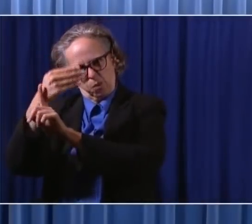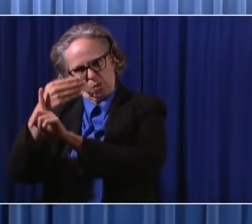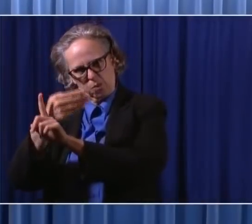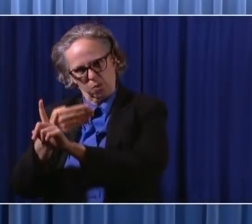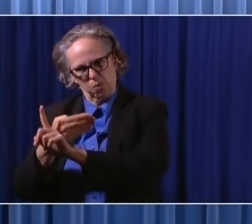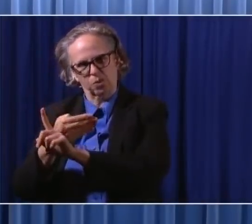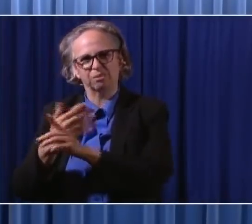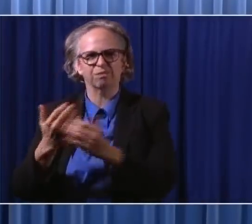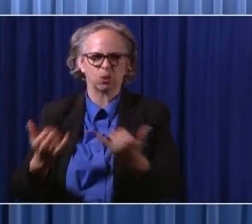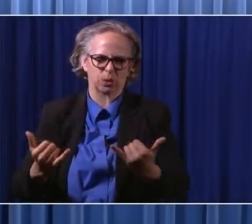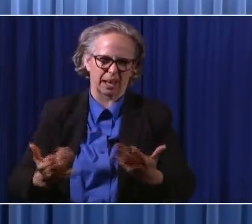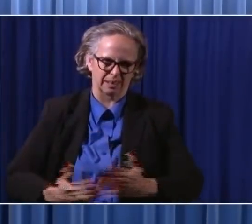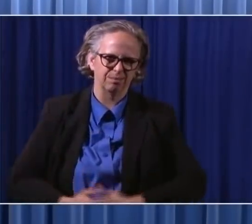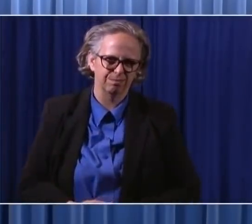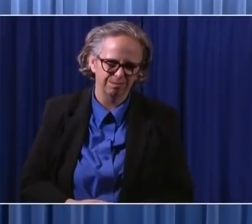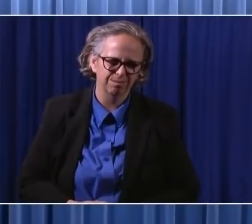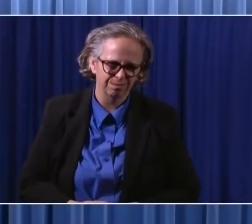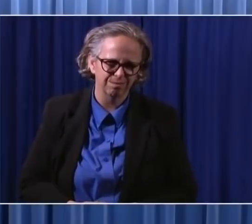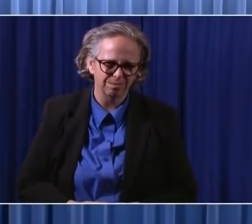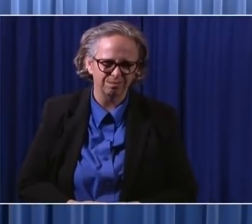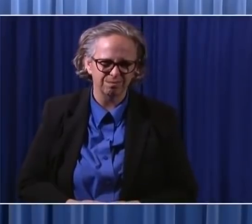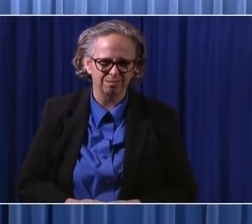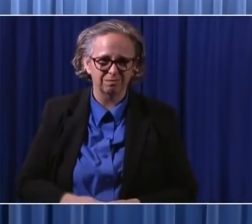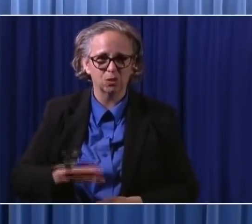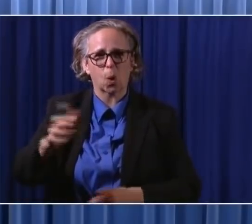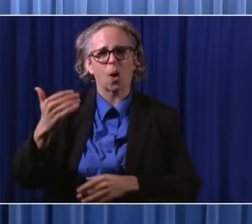I ORDERED FLAGS AND BLUE COUNTY AND THE STATE HEALTH BE LOWERED